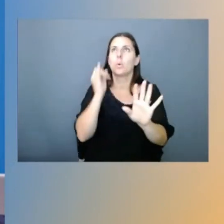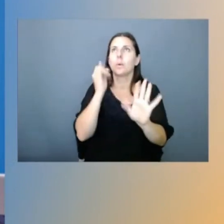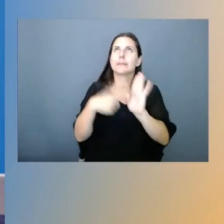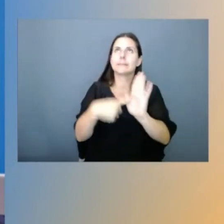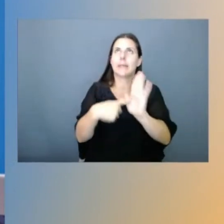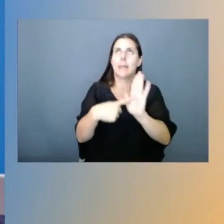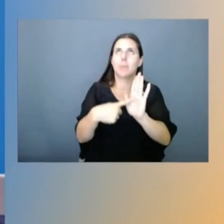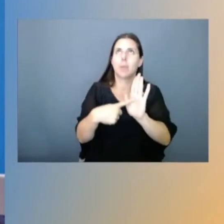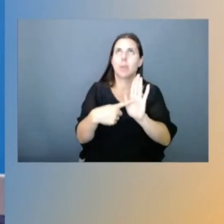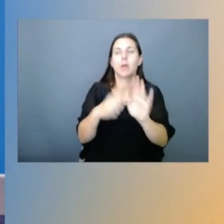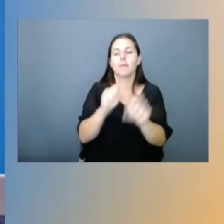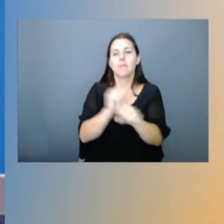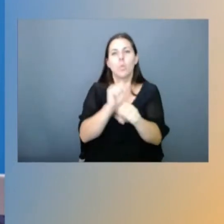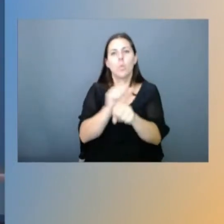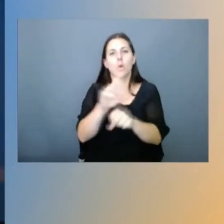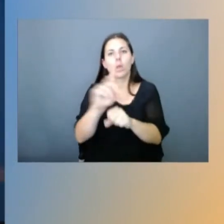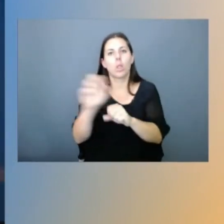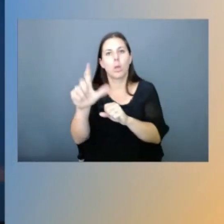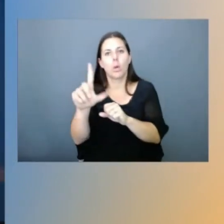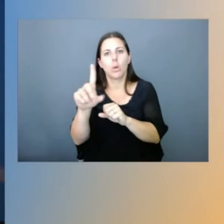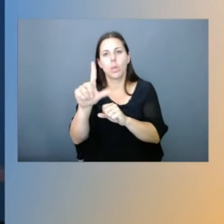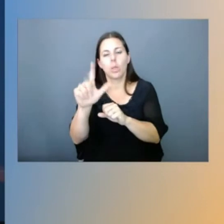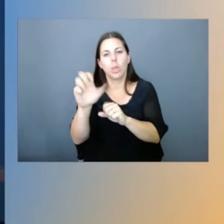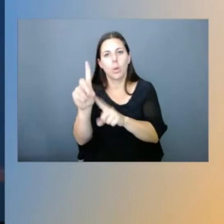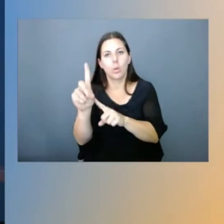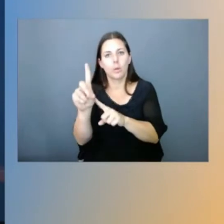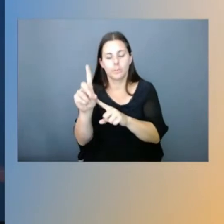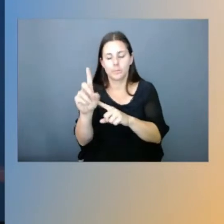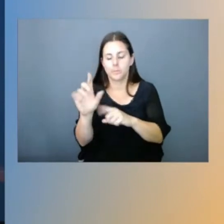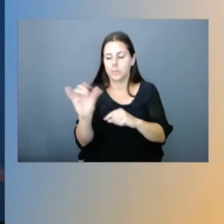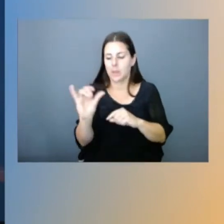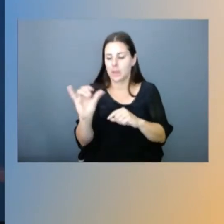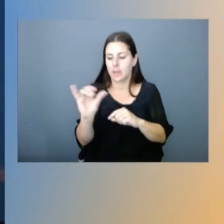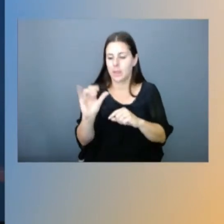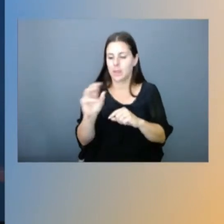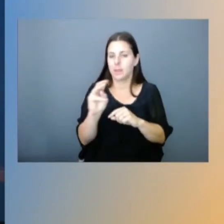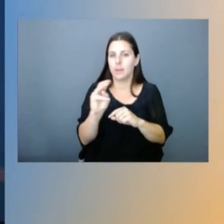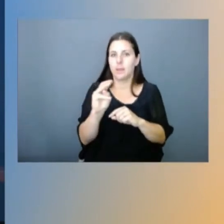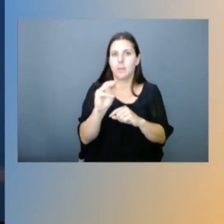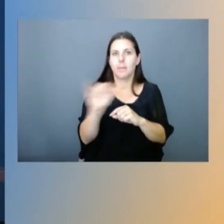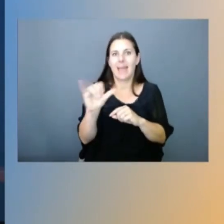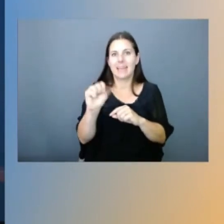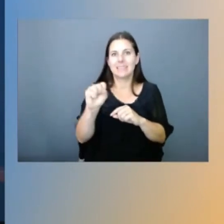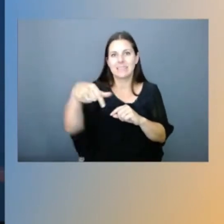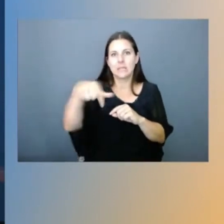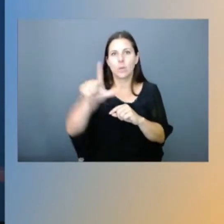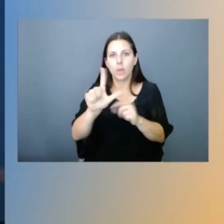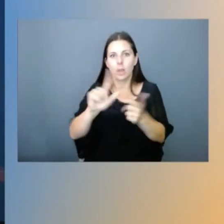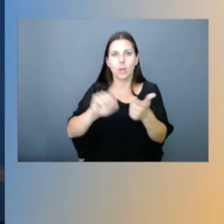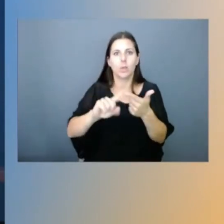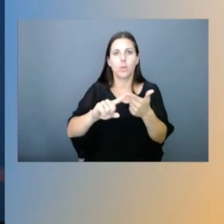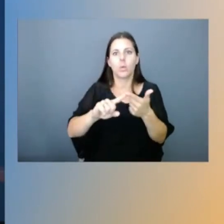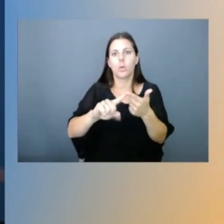and then I would say think about workloads like MySQL, Oracle database, Microsoft SQL Server,